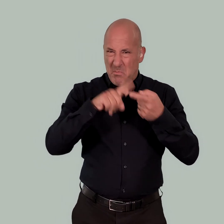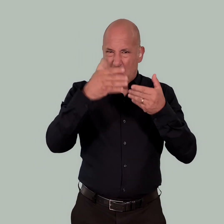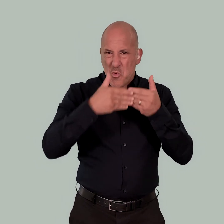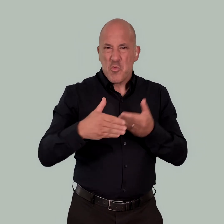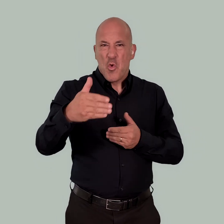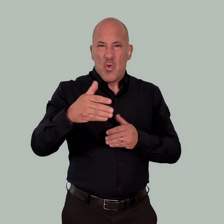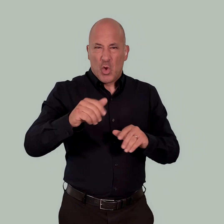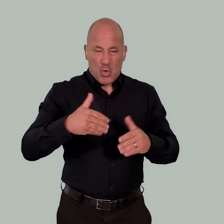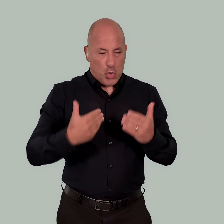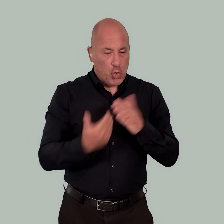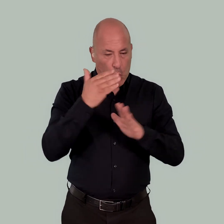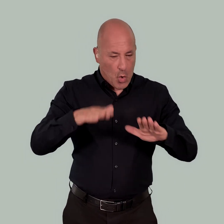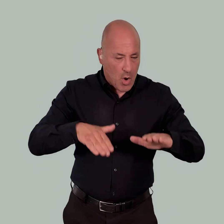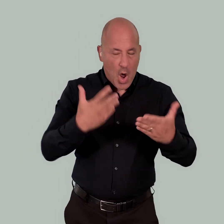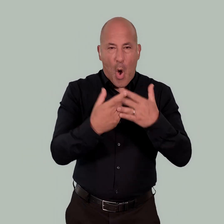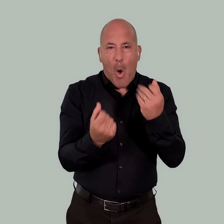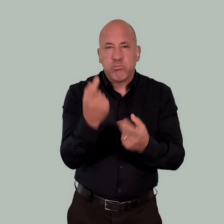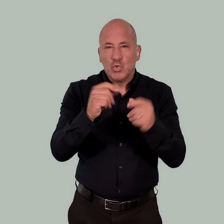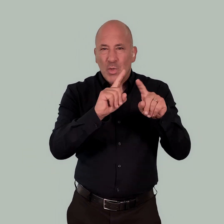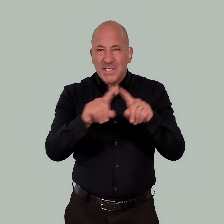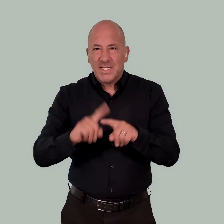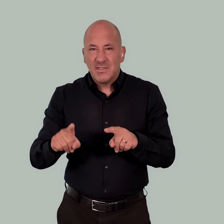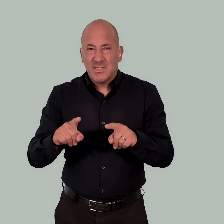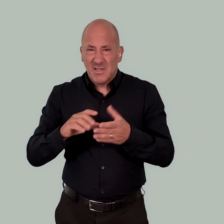With new ladders of opportunity.